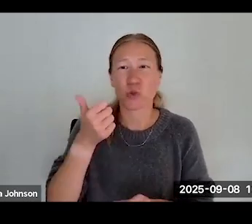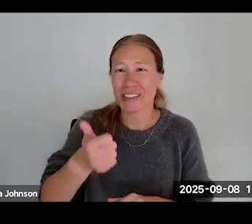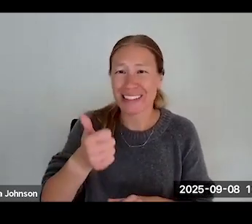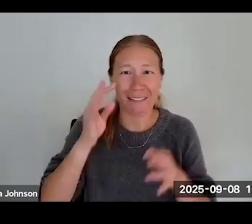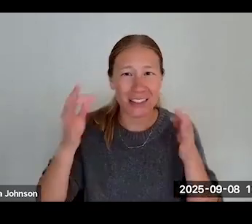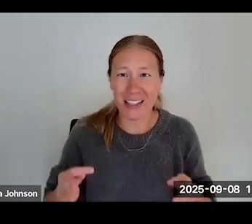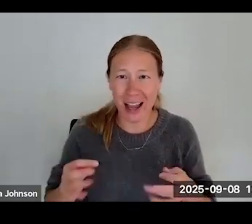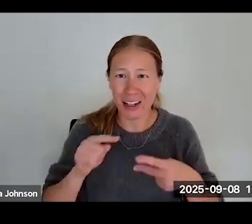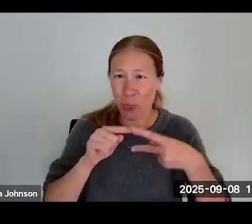Reach out to DEO.